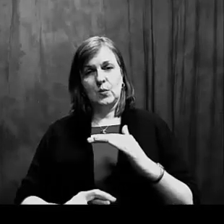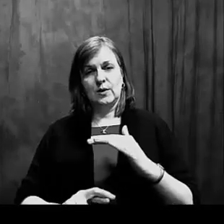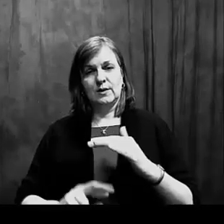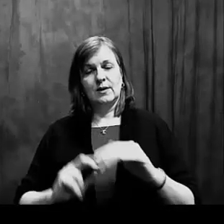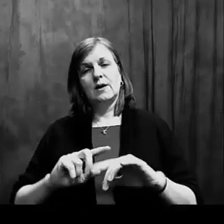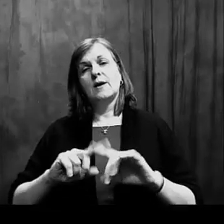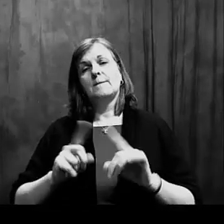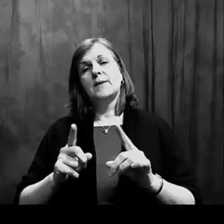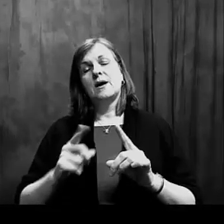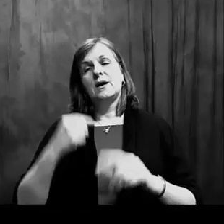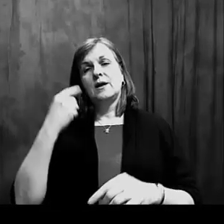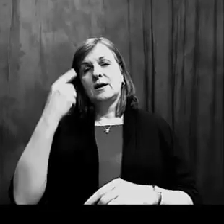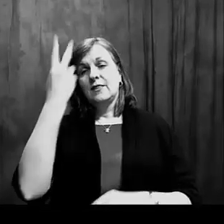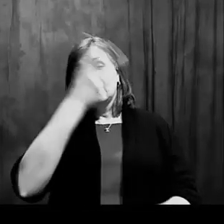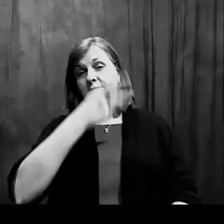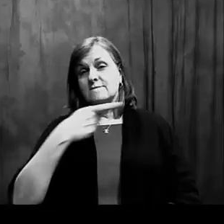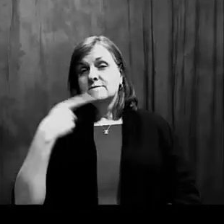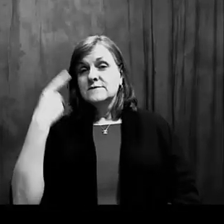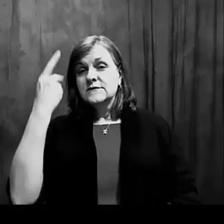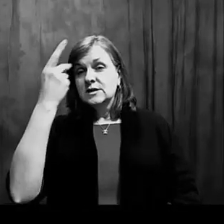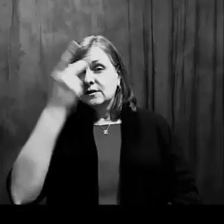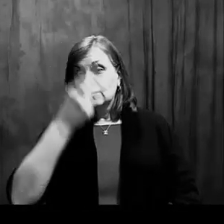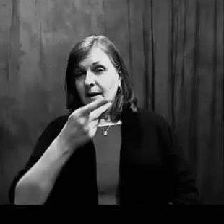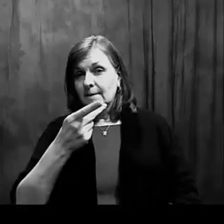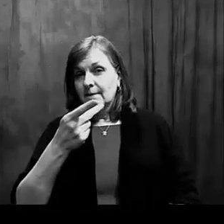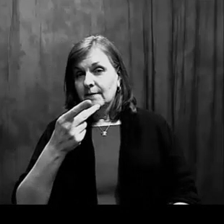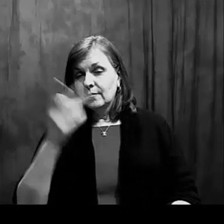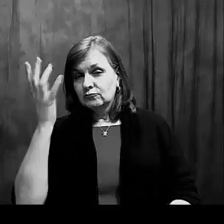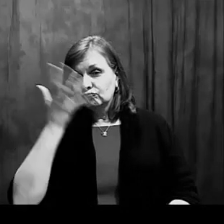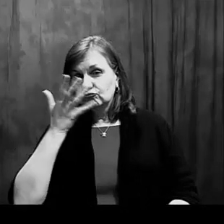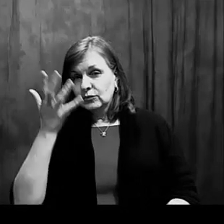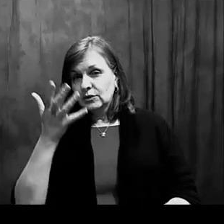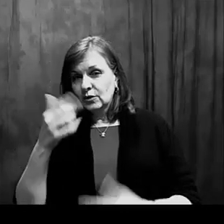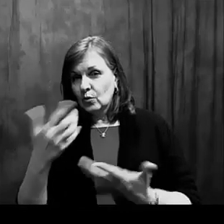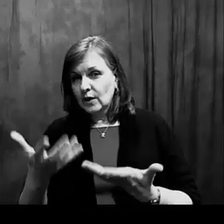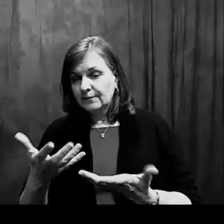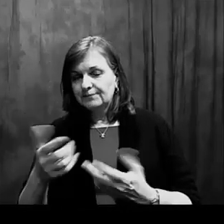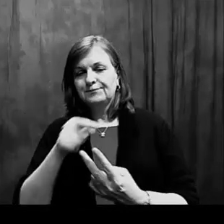but the phenotype that we got was only two different phenotypes 0:08:07.066,0:08:07.000